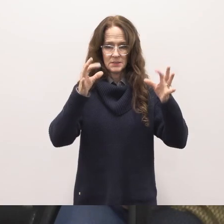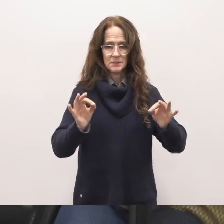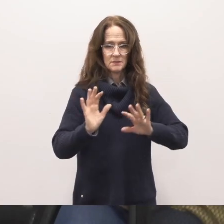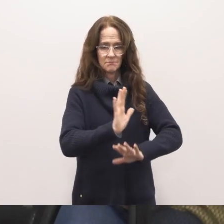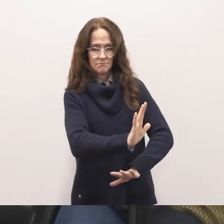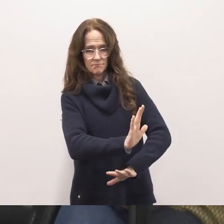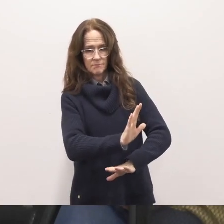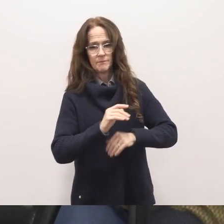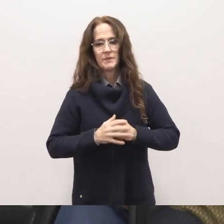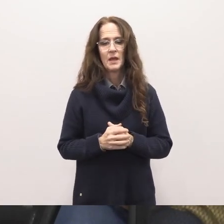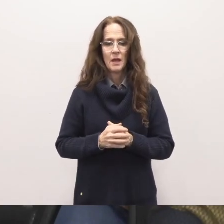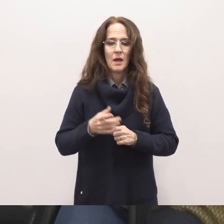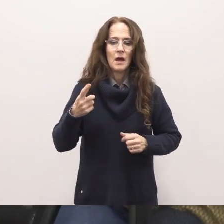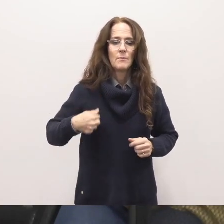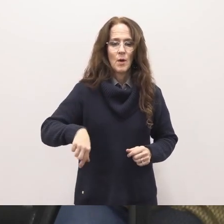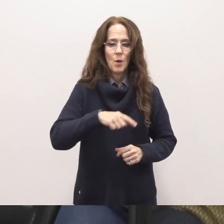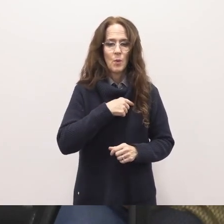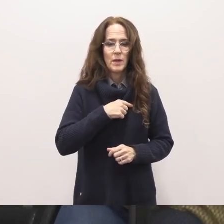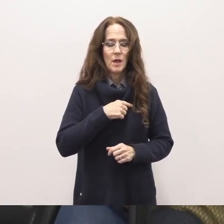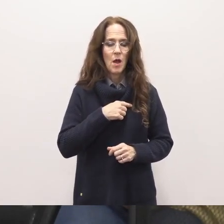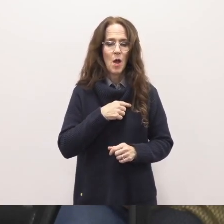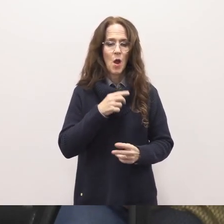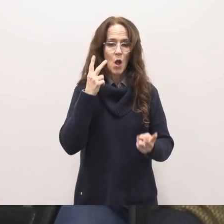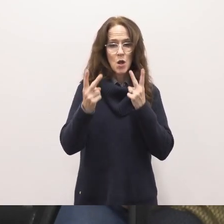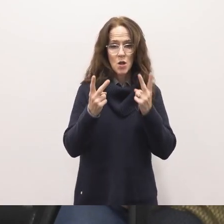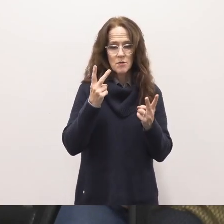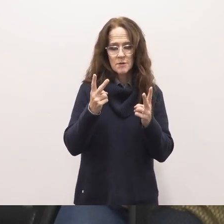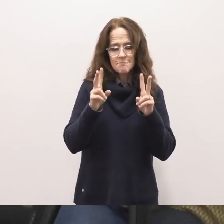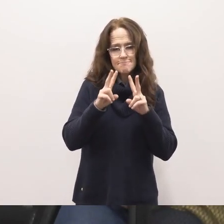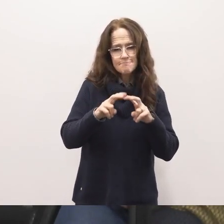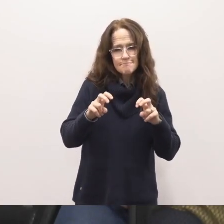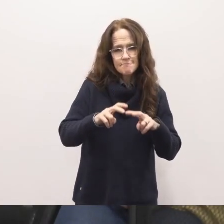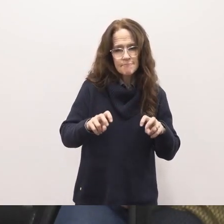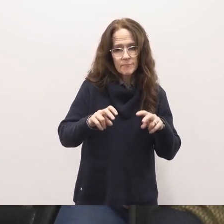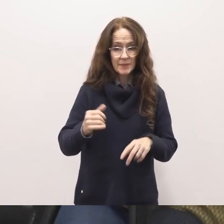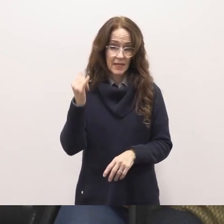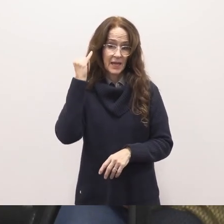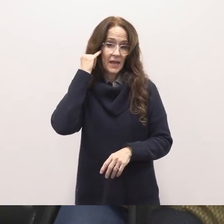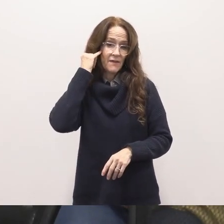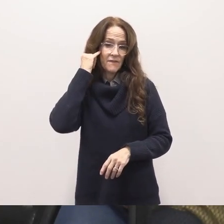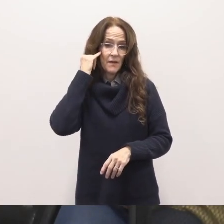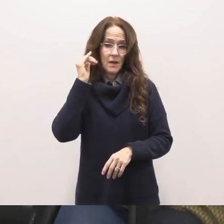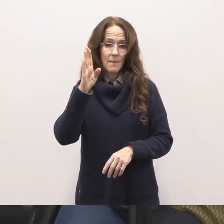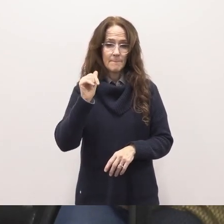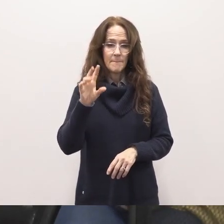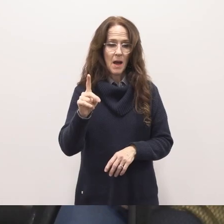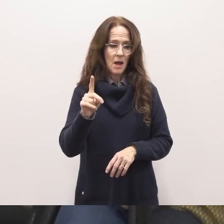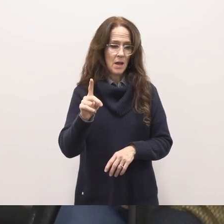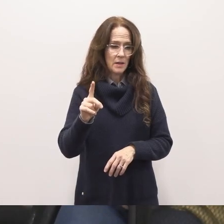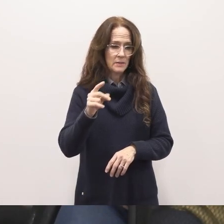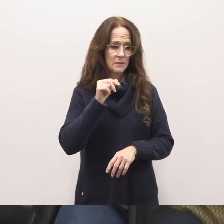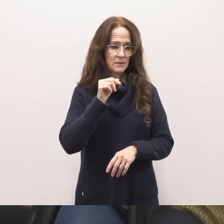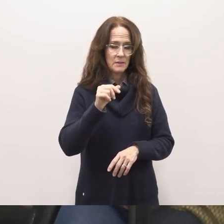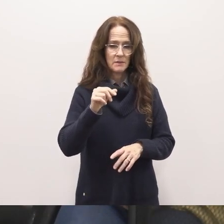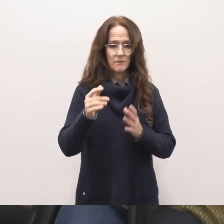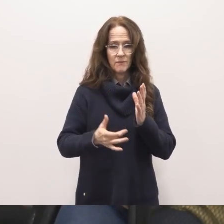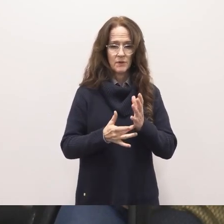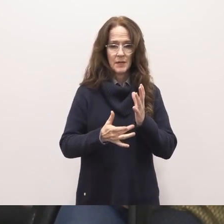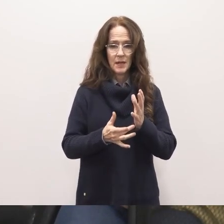But we're looking to make sure that, for instance, if bond measure didn't allow for technology, there's nothing in there